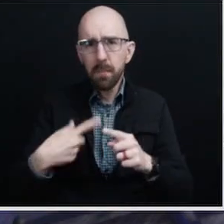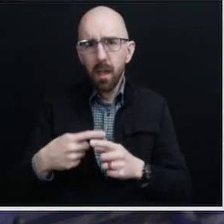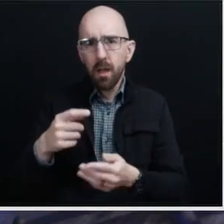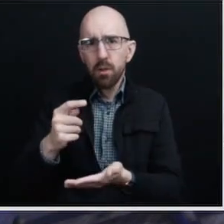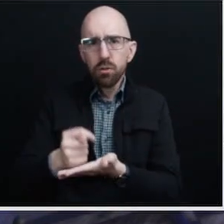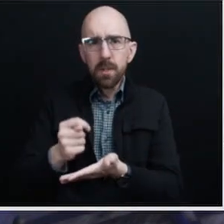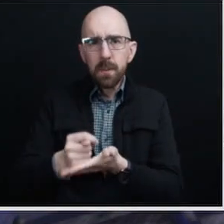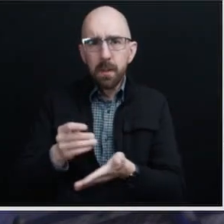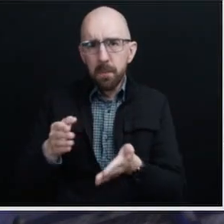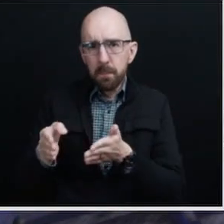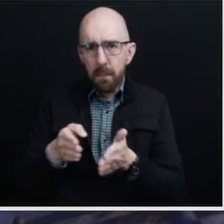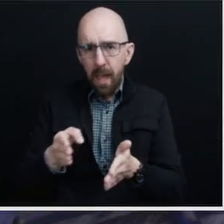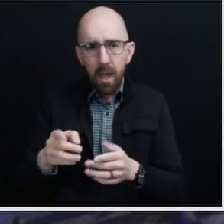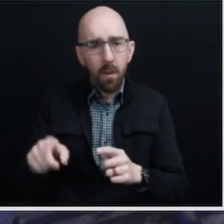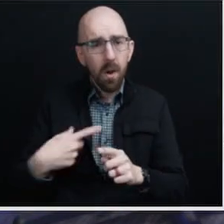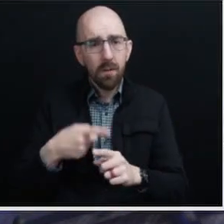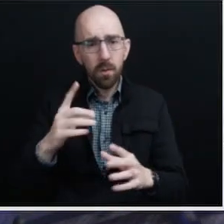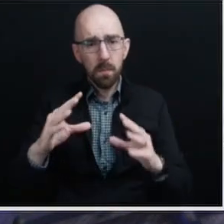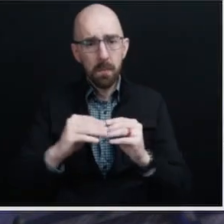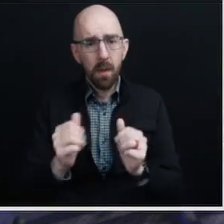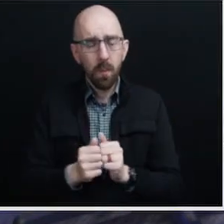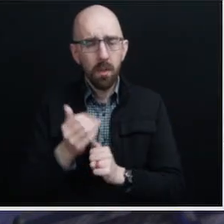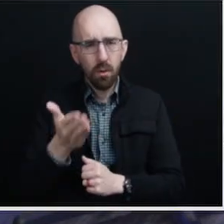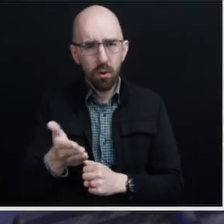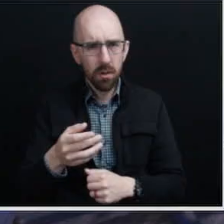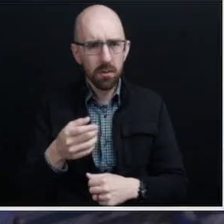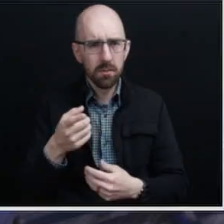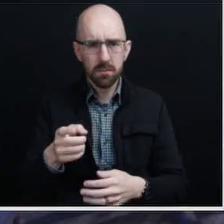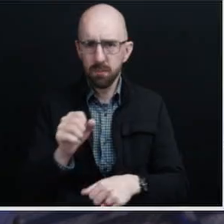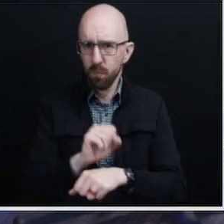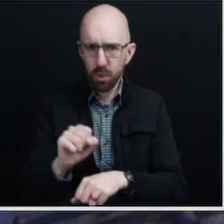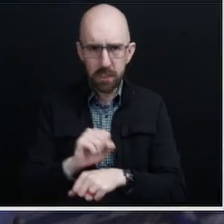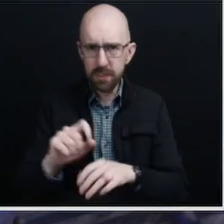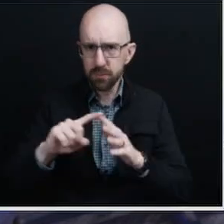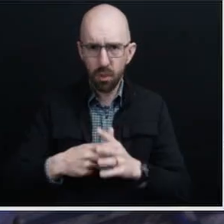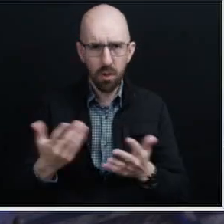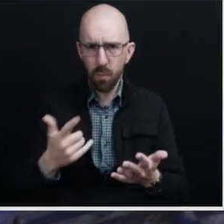met with Courtney, you you got to work. What was that like? Yeah, that's actually another